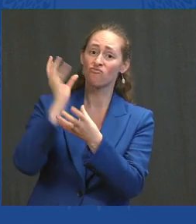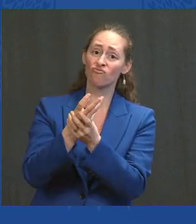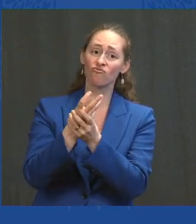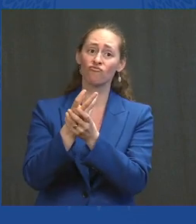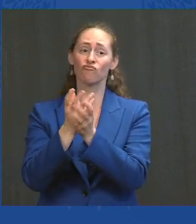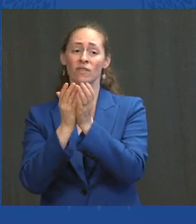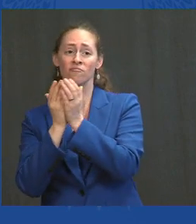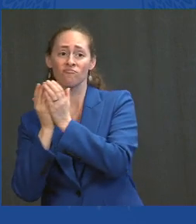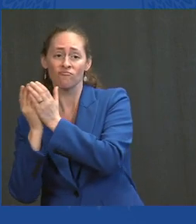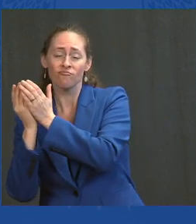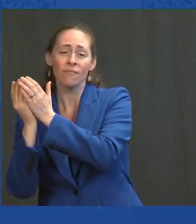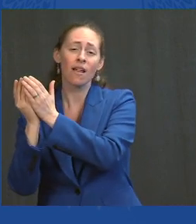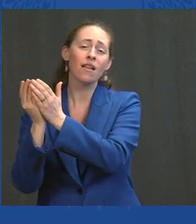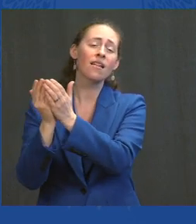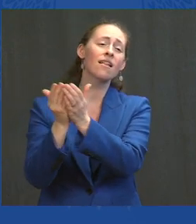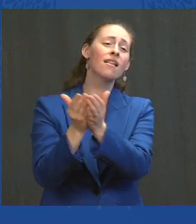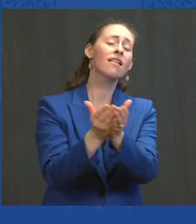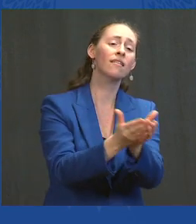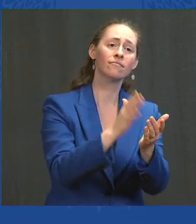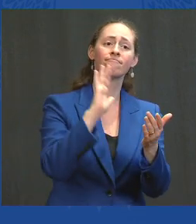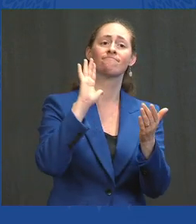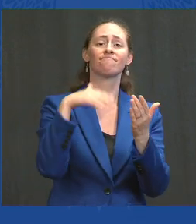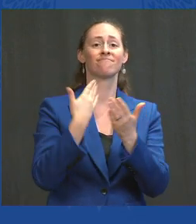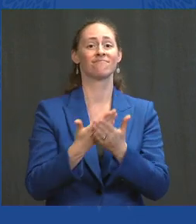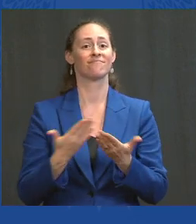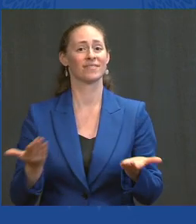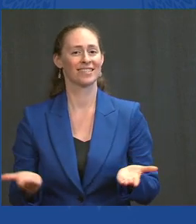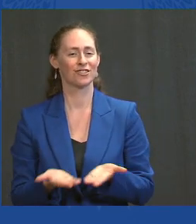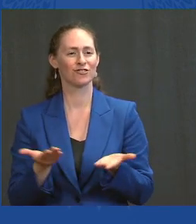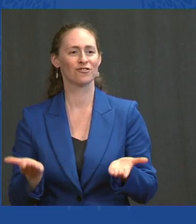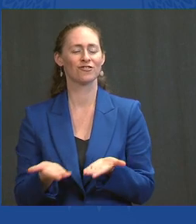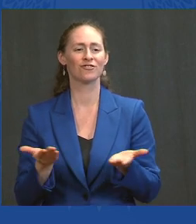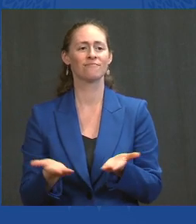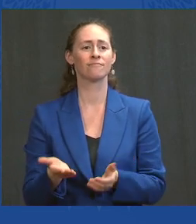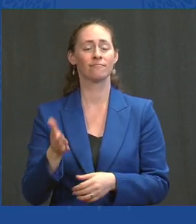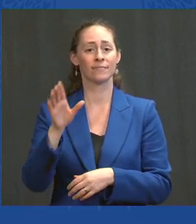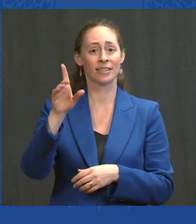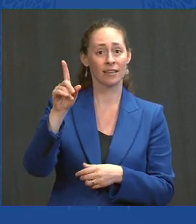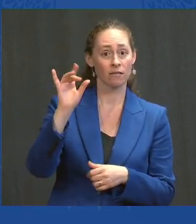to the United States of America, but certain if they did, they could do better.